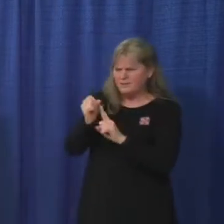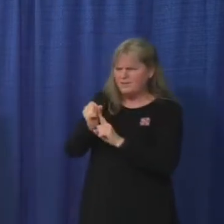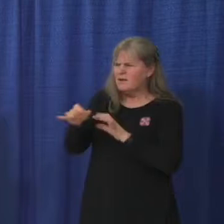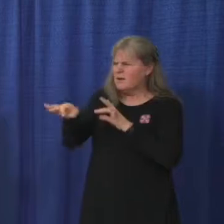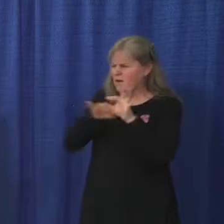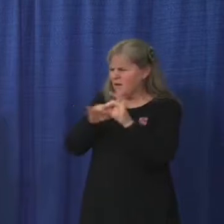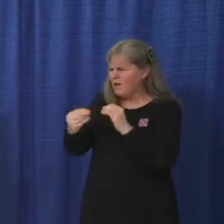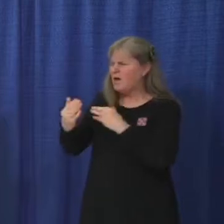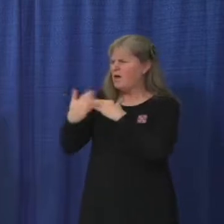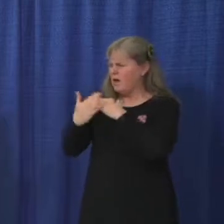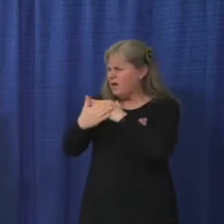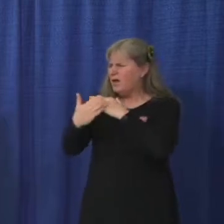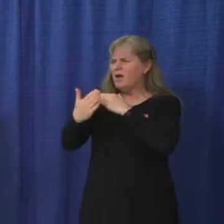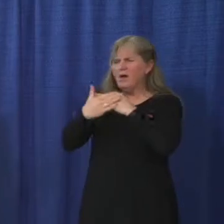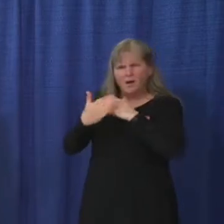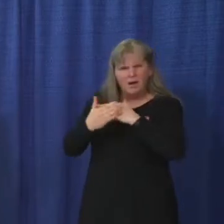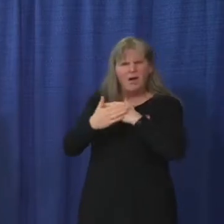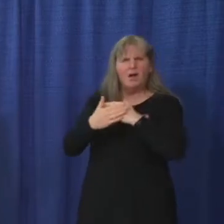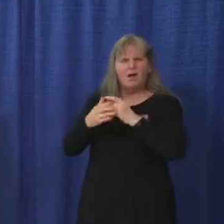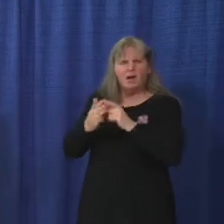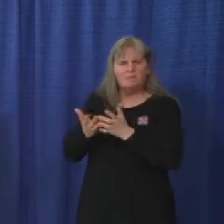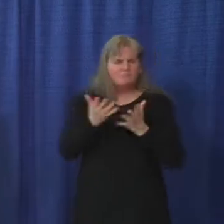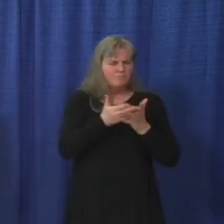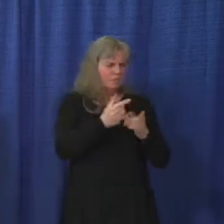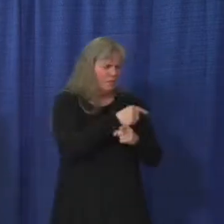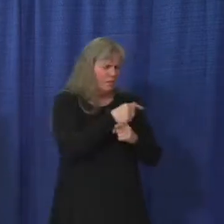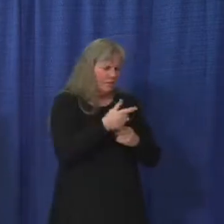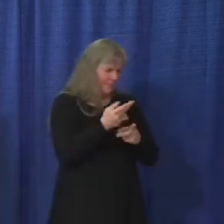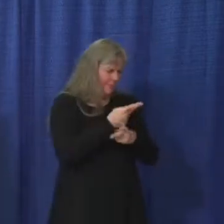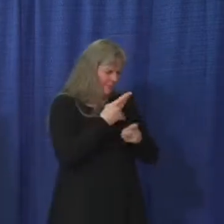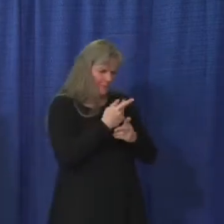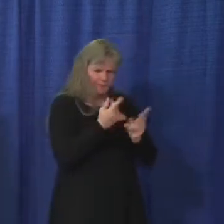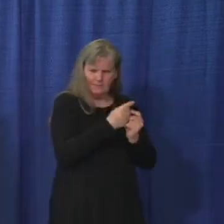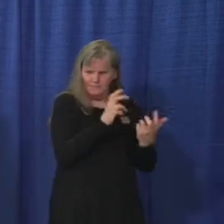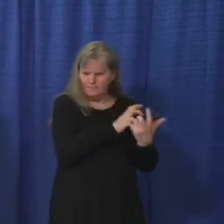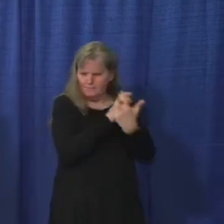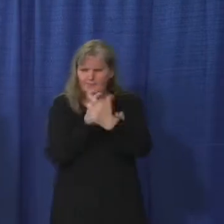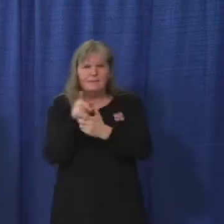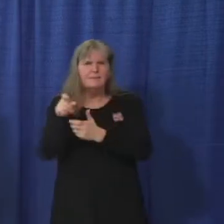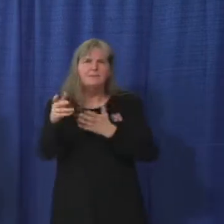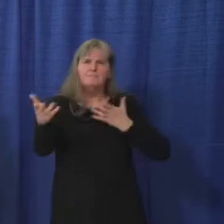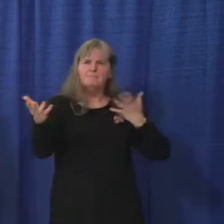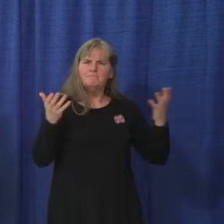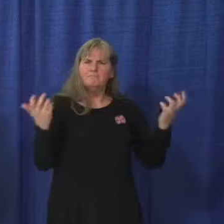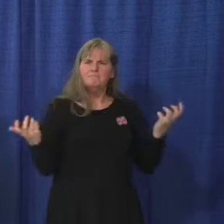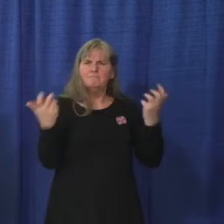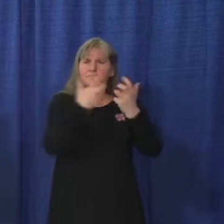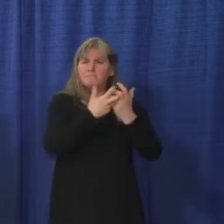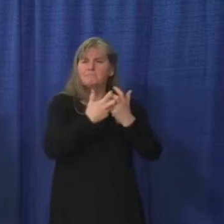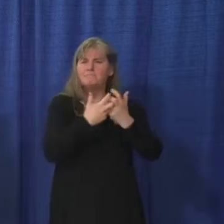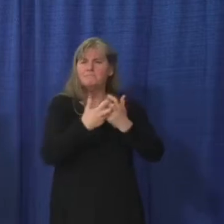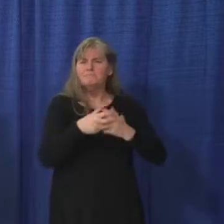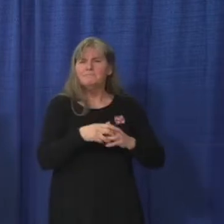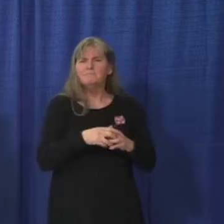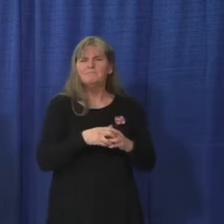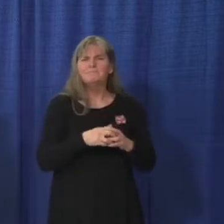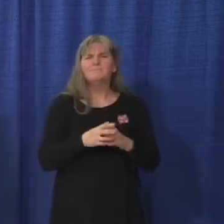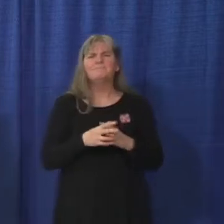and working with her teams to make sure that our programs are meeting the needs of those folks in the private sector. Economic resilience is not a